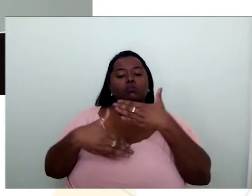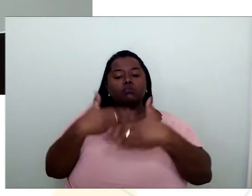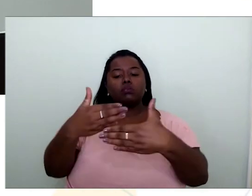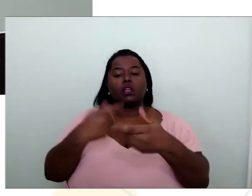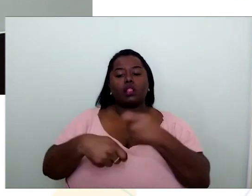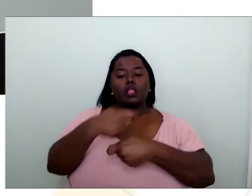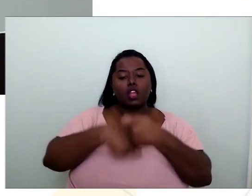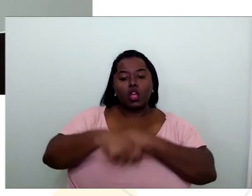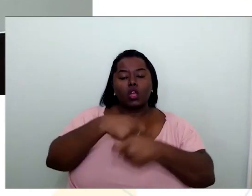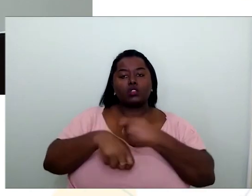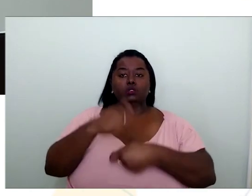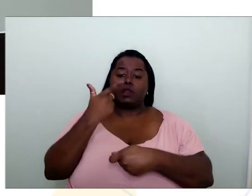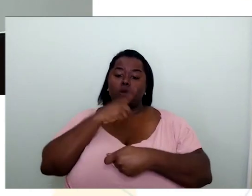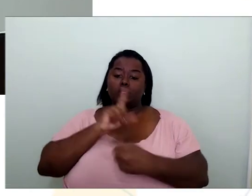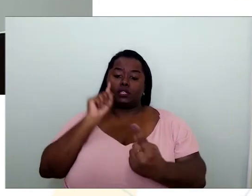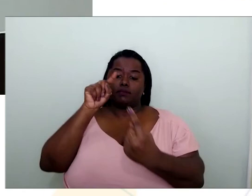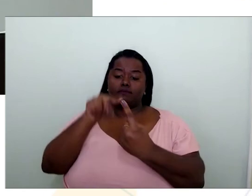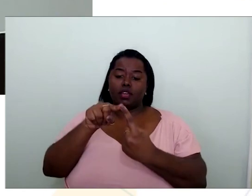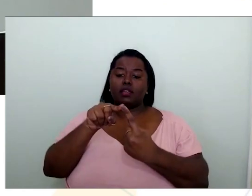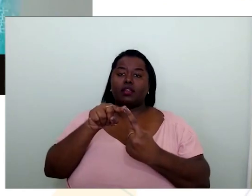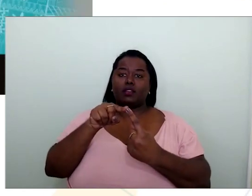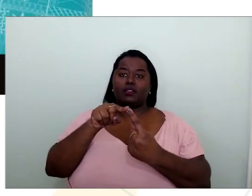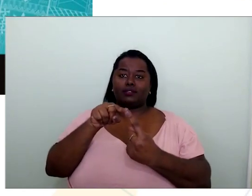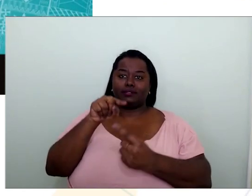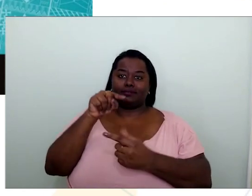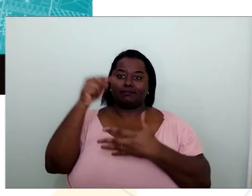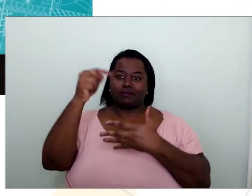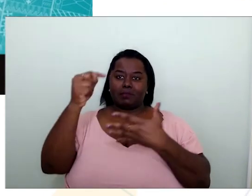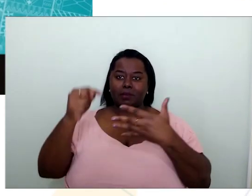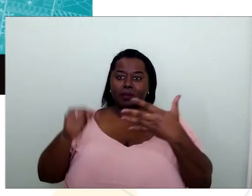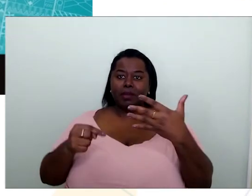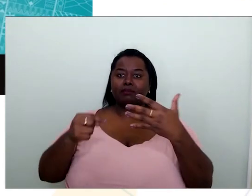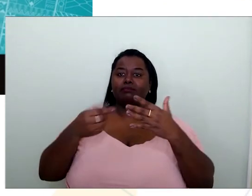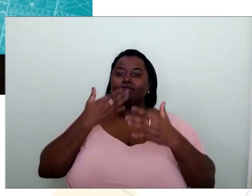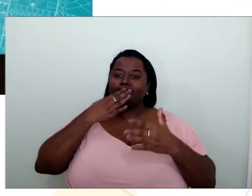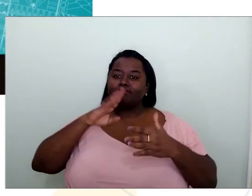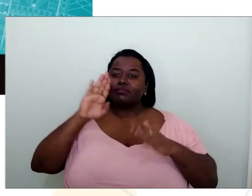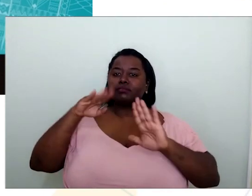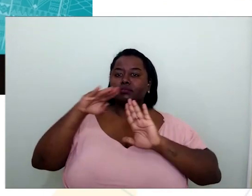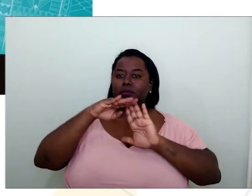businesses we are not going to be able to achieve the kinds of goals that we